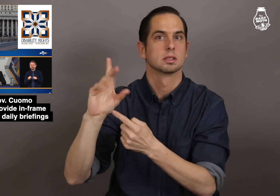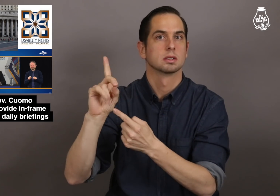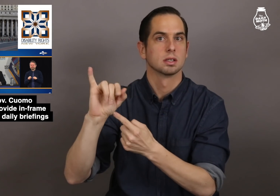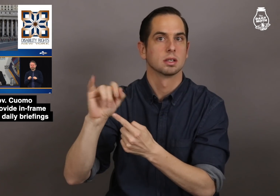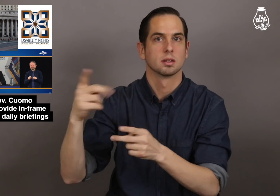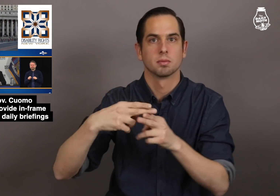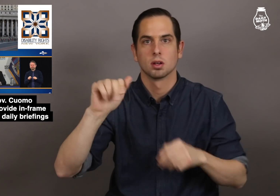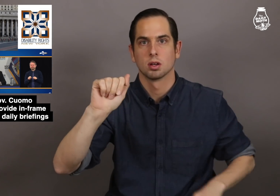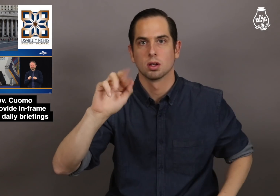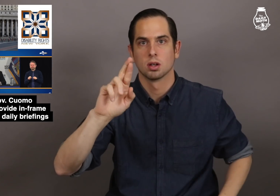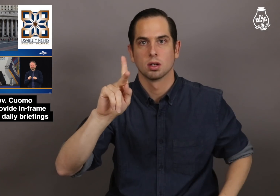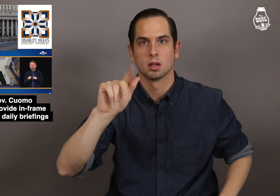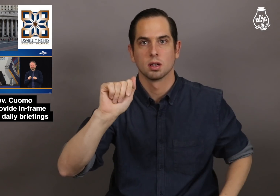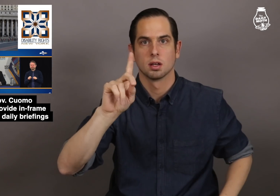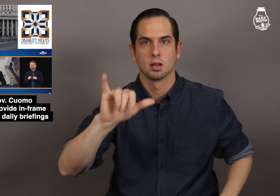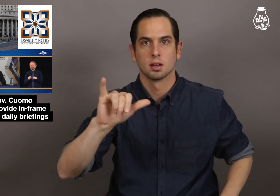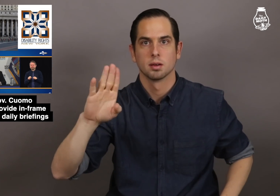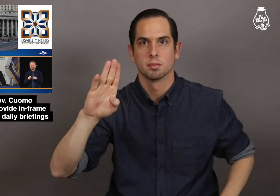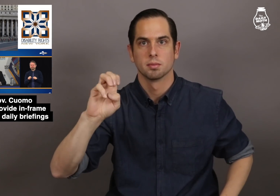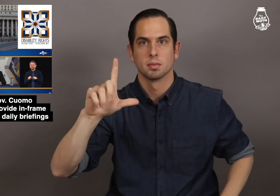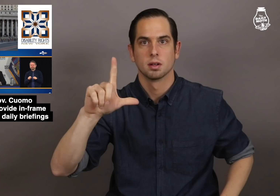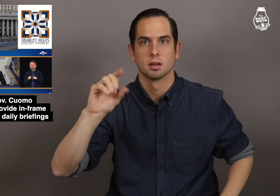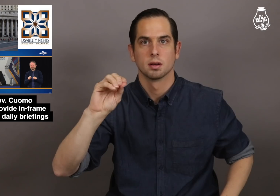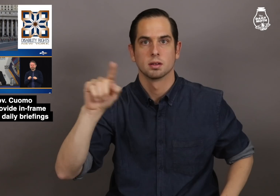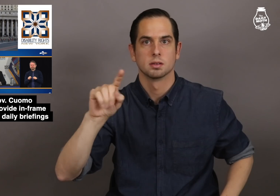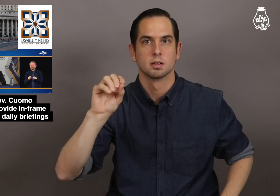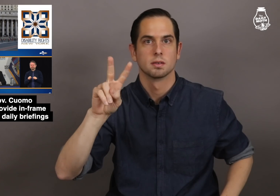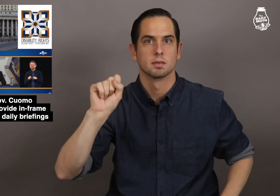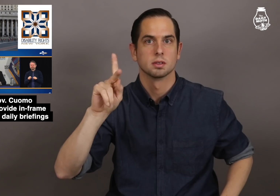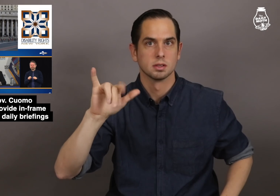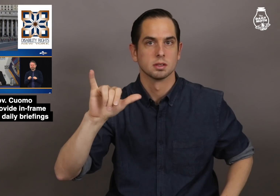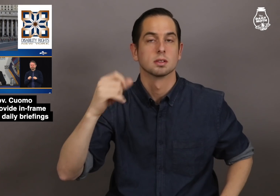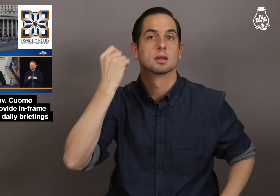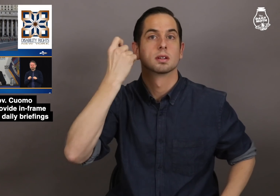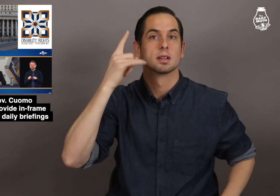a Certified Deaf Interpreter, Arkady Belozovsky,